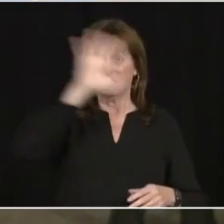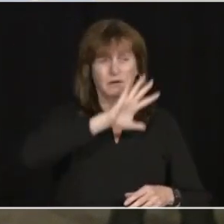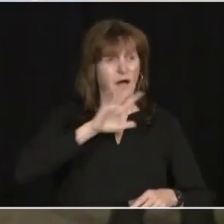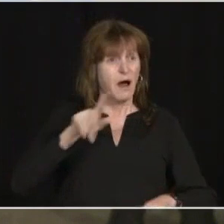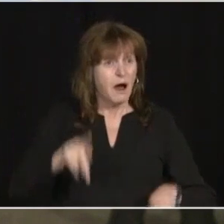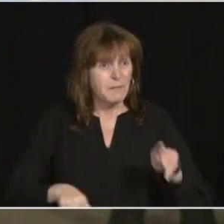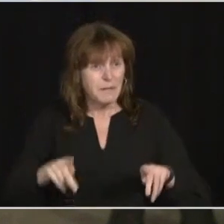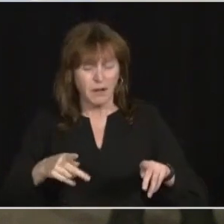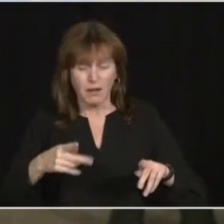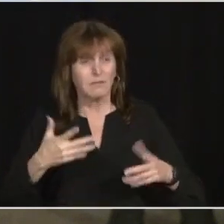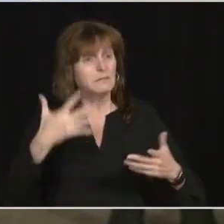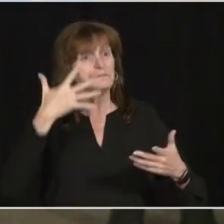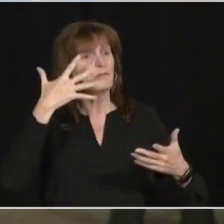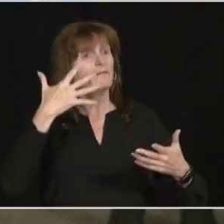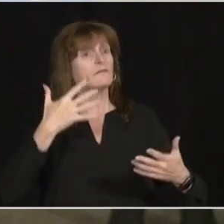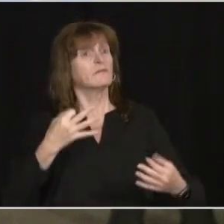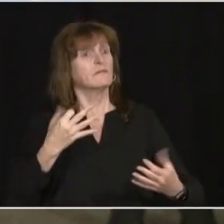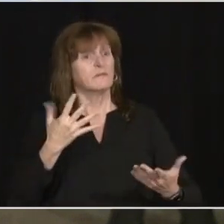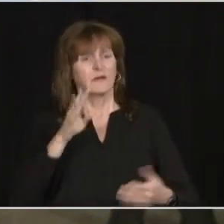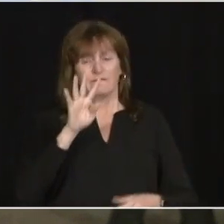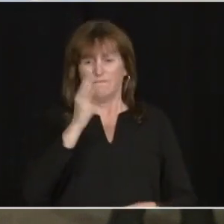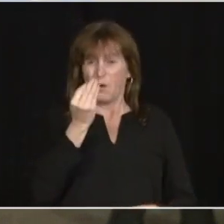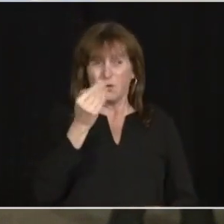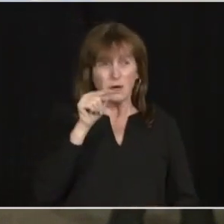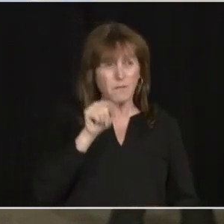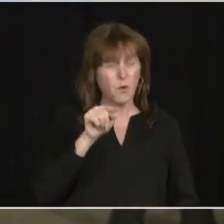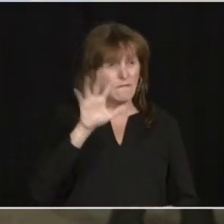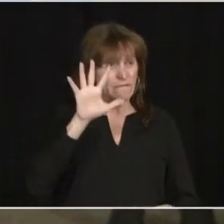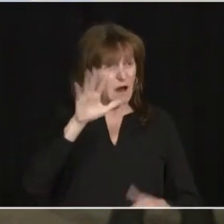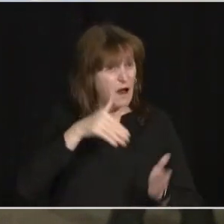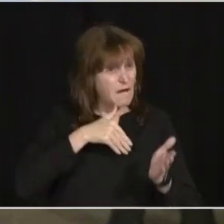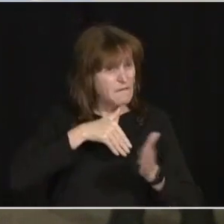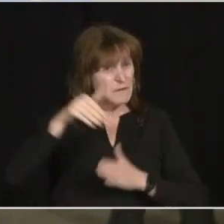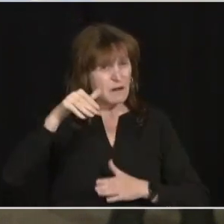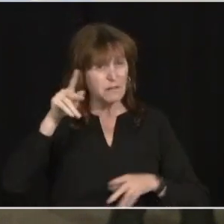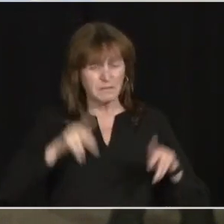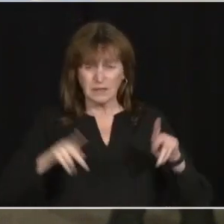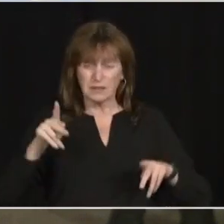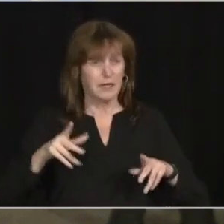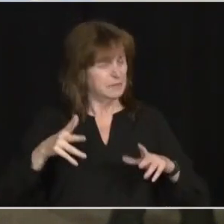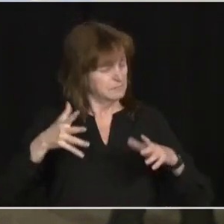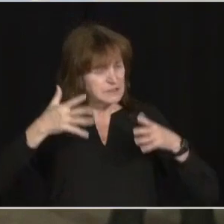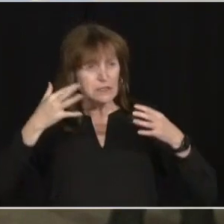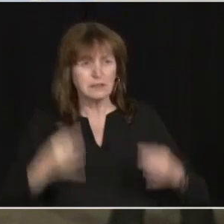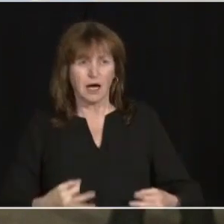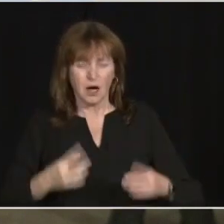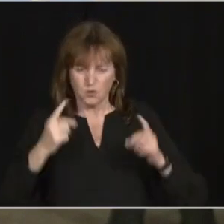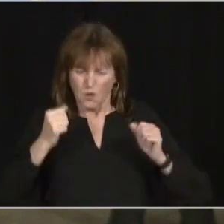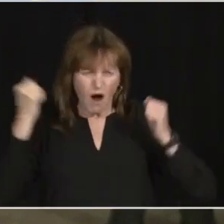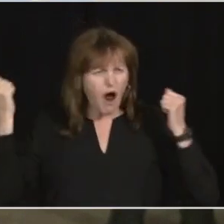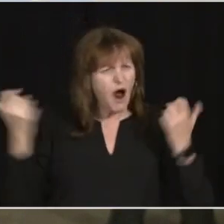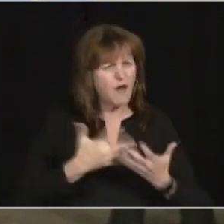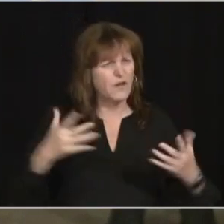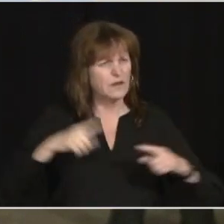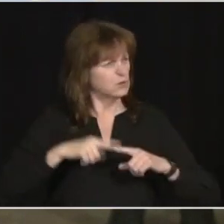decided to throw everything we have at this fight. We decided to unite around a